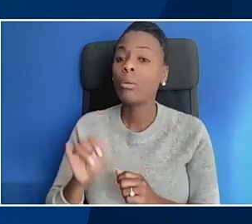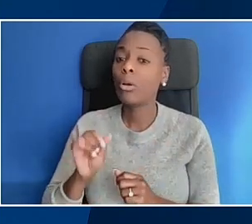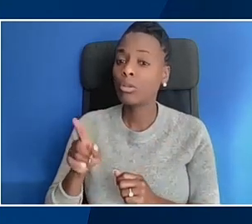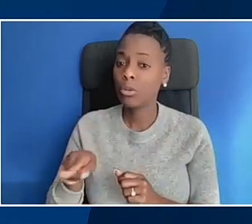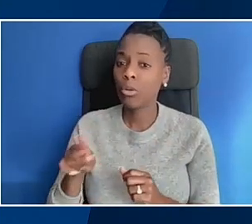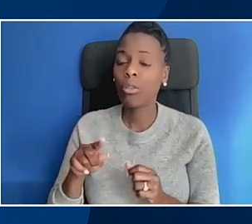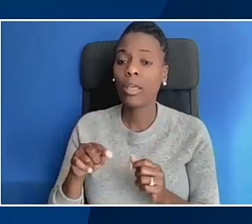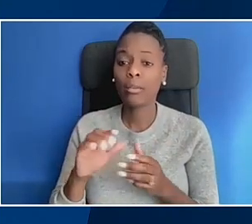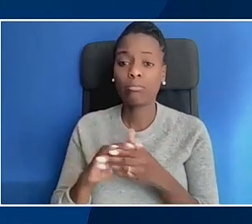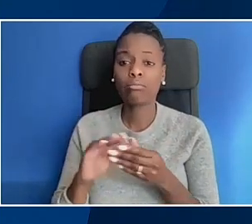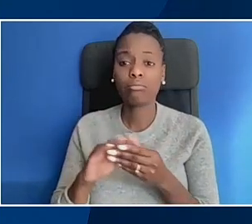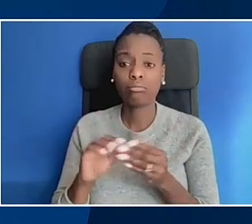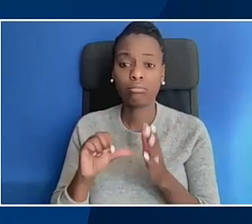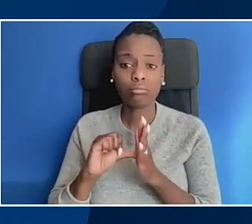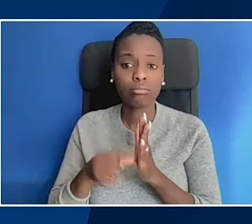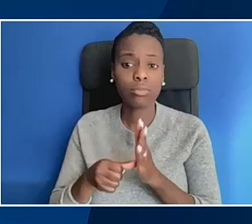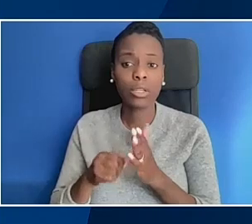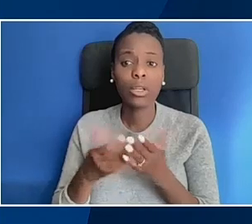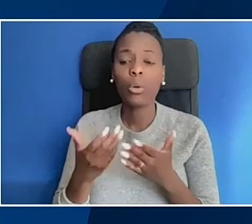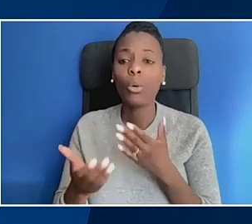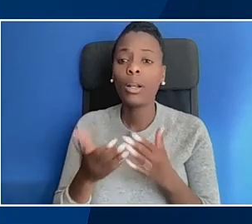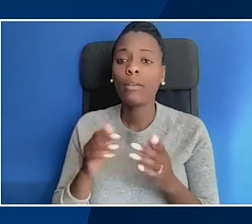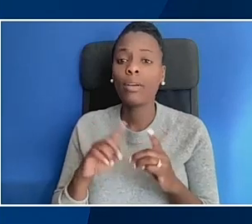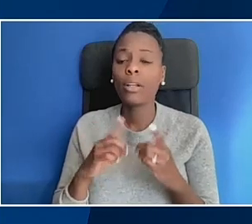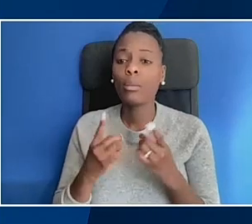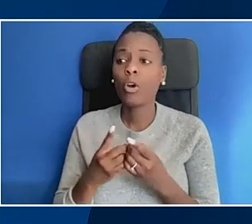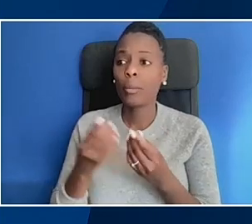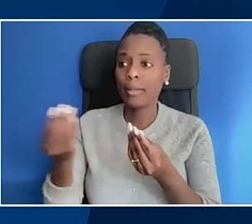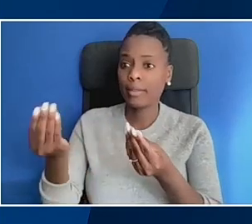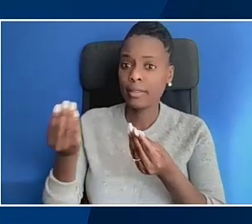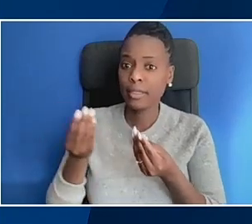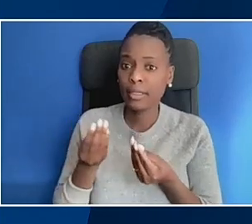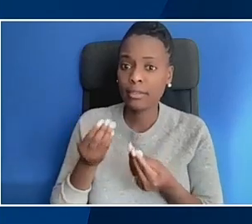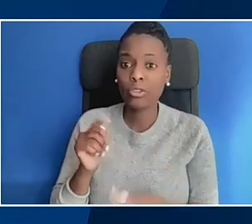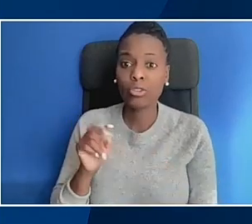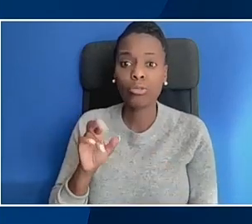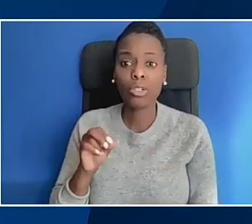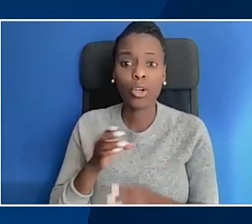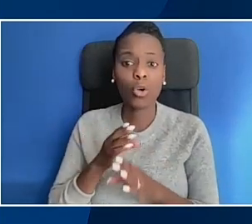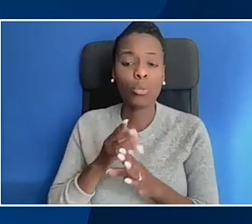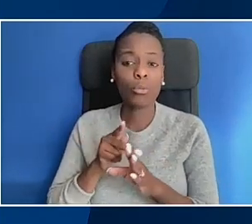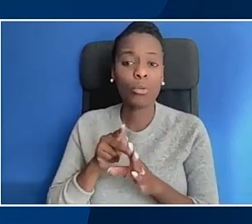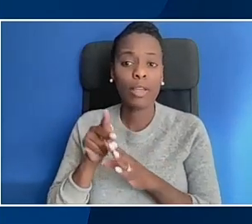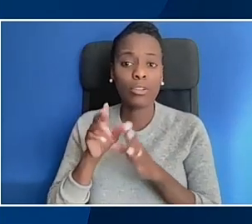Department hands down, TRIO professionals are always being able to do the work.